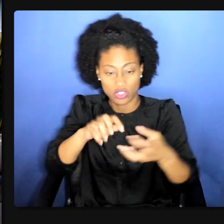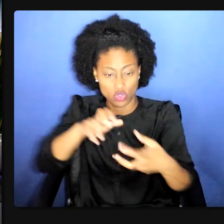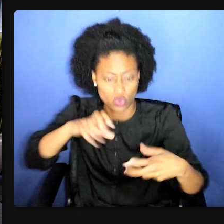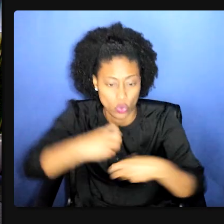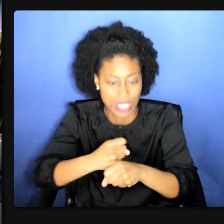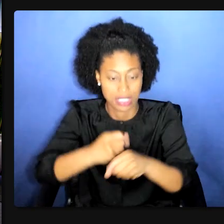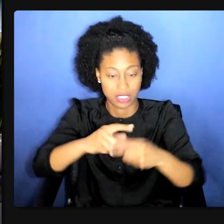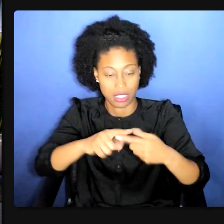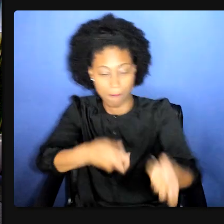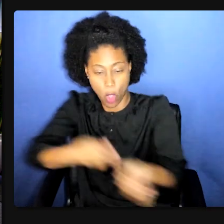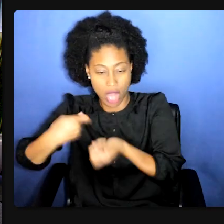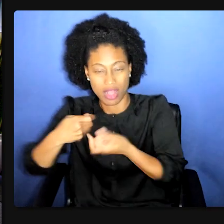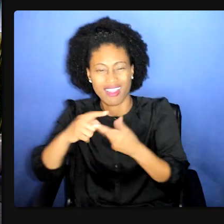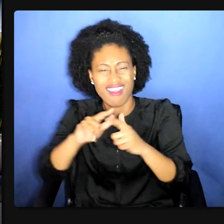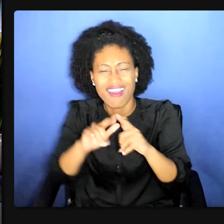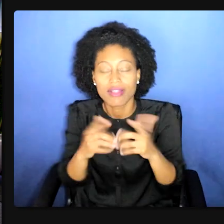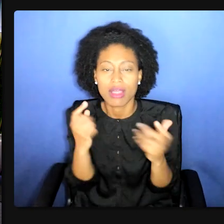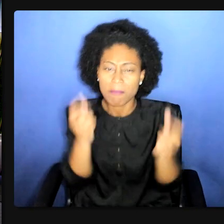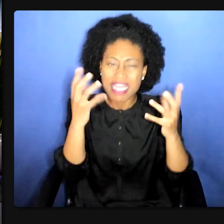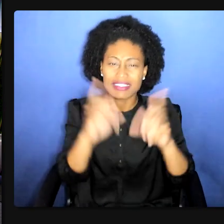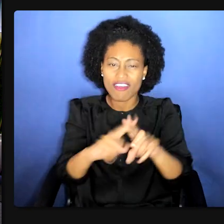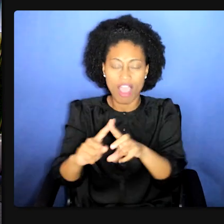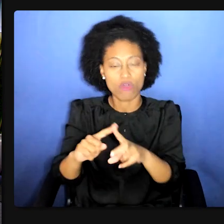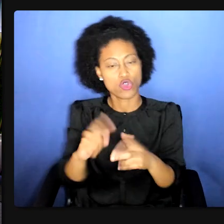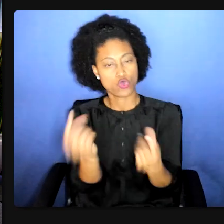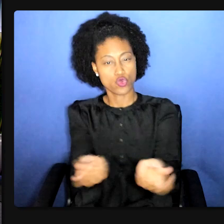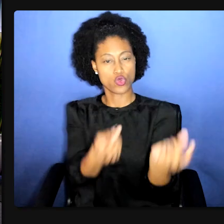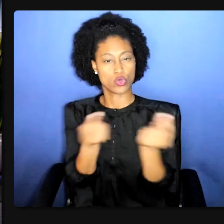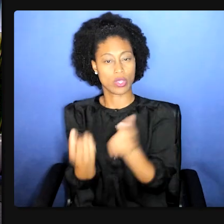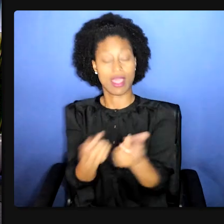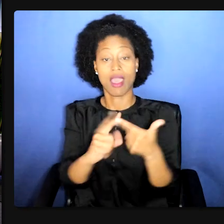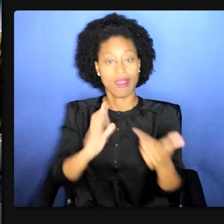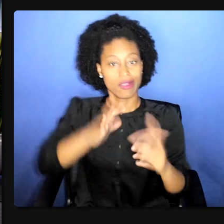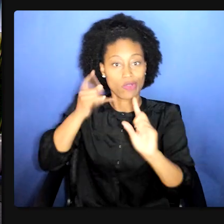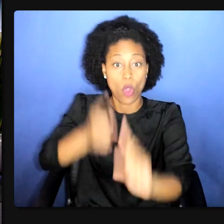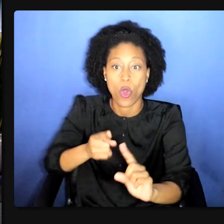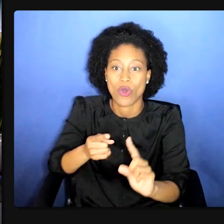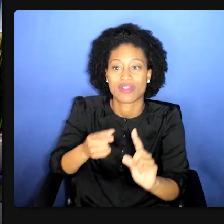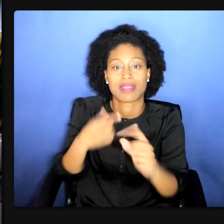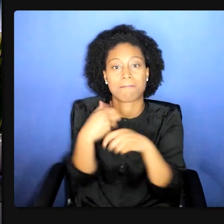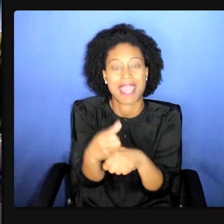and you know our goal in mrtk is basically to make the best building blocks possible so